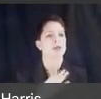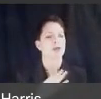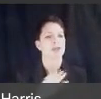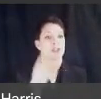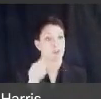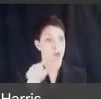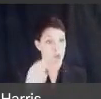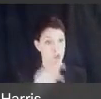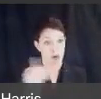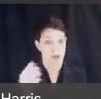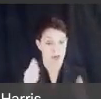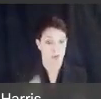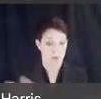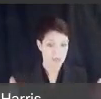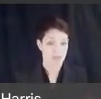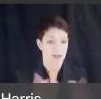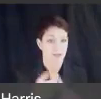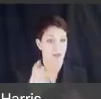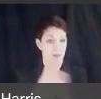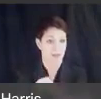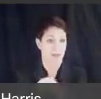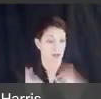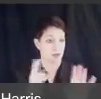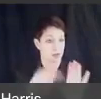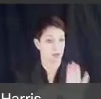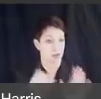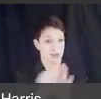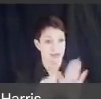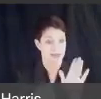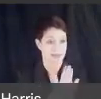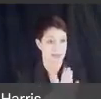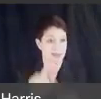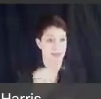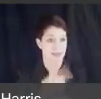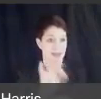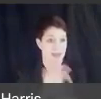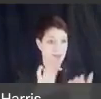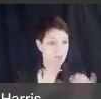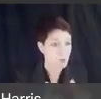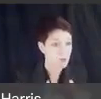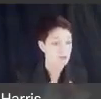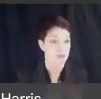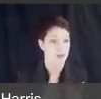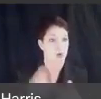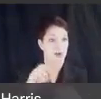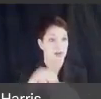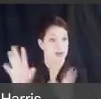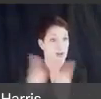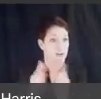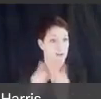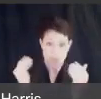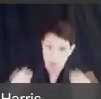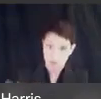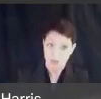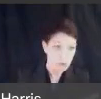pushed for anyone from the counties to join the state's task force or for you to be, you know, in their meetings going forward or consulted in some way?